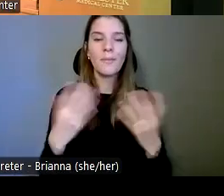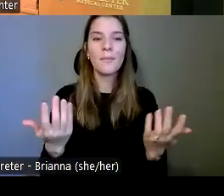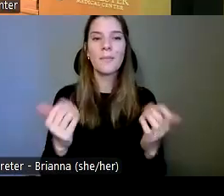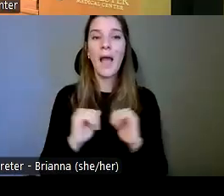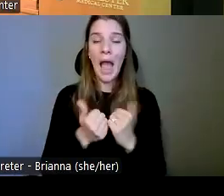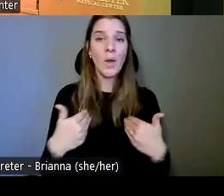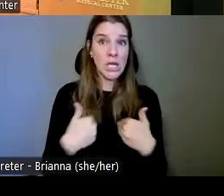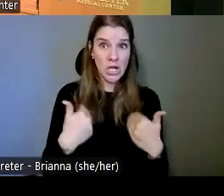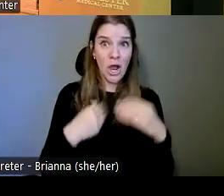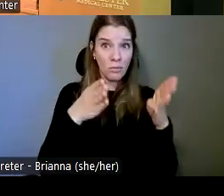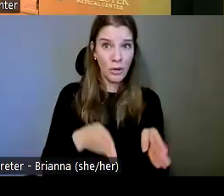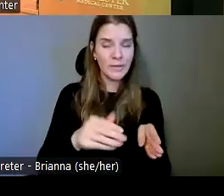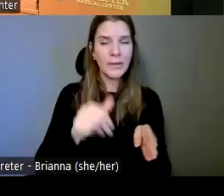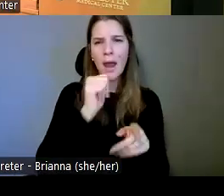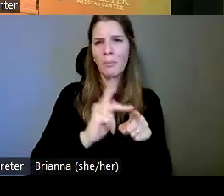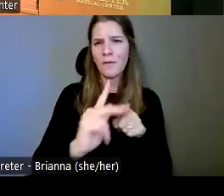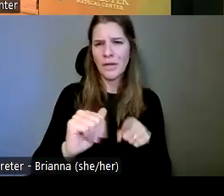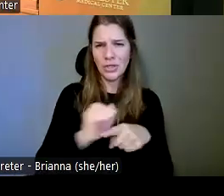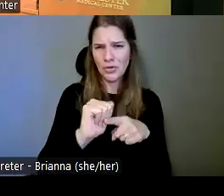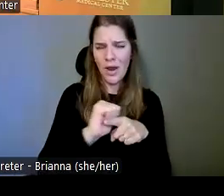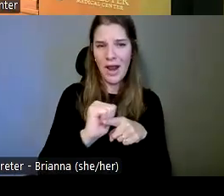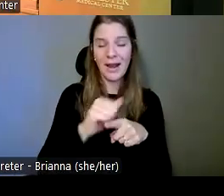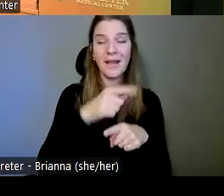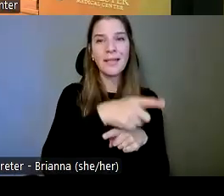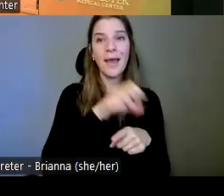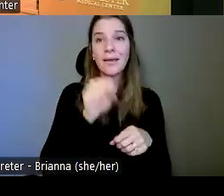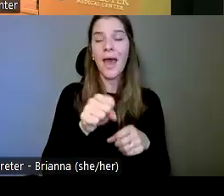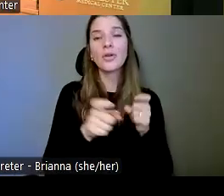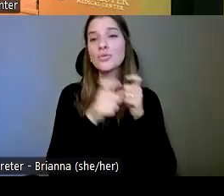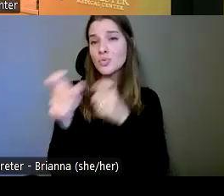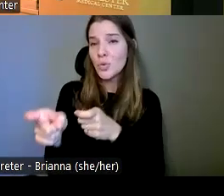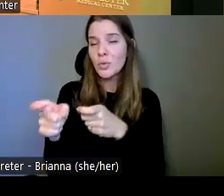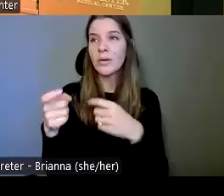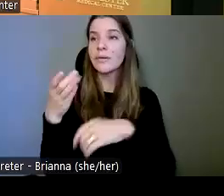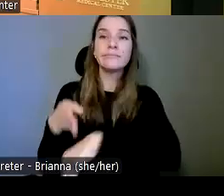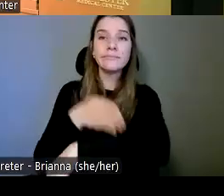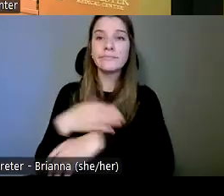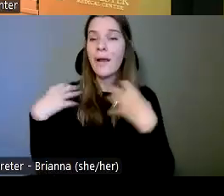trained to both contribute meaningfully to sort of the health and quality of life of people not